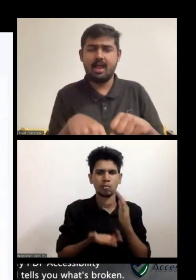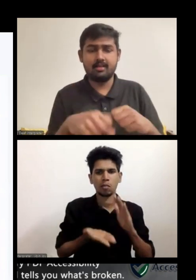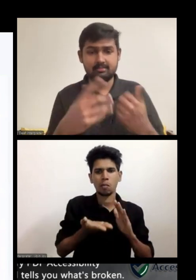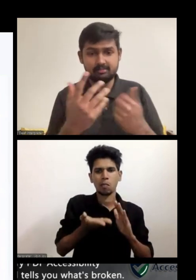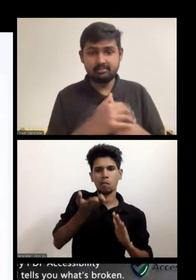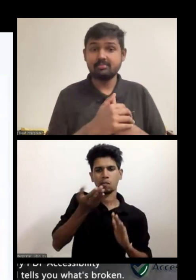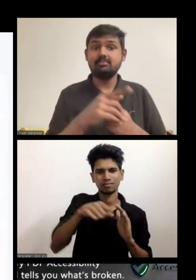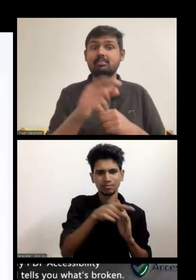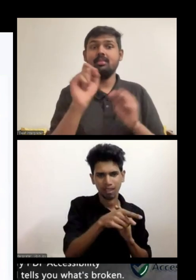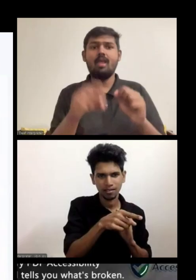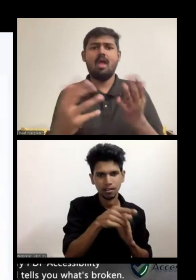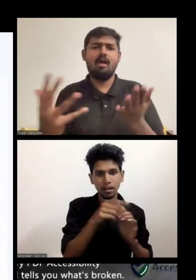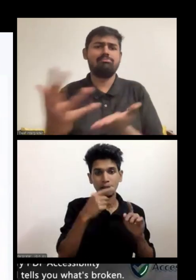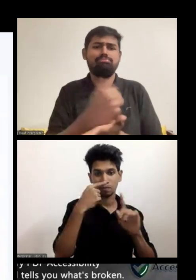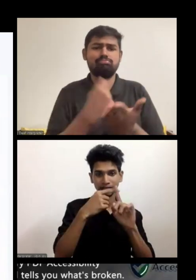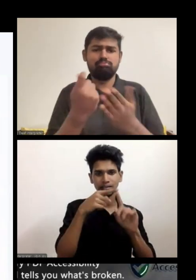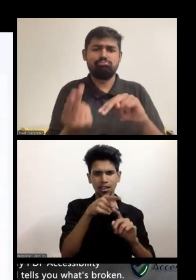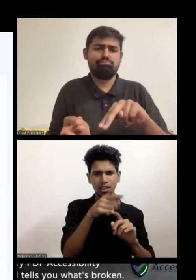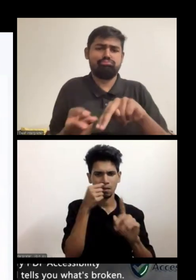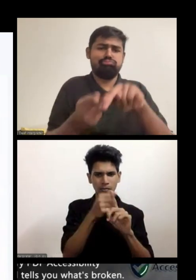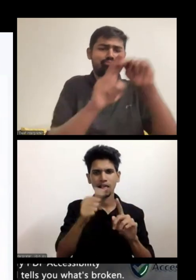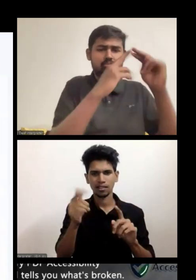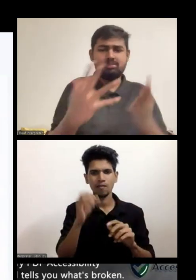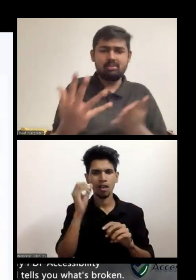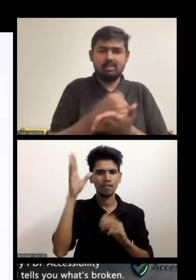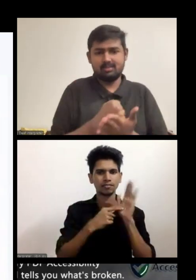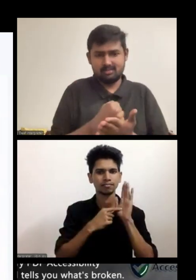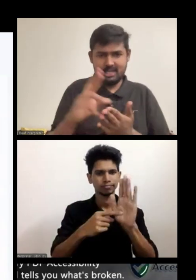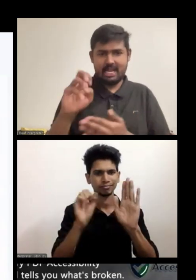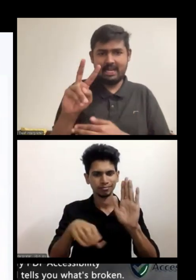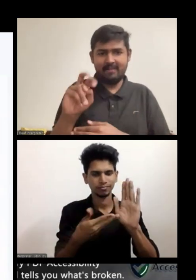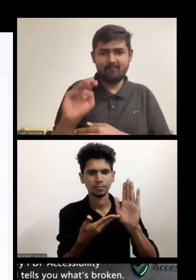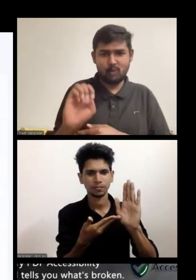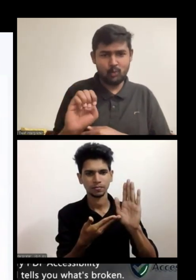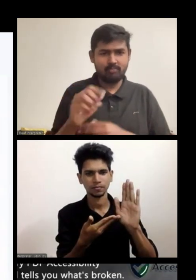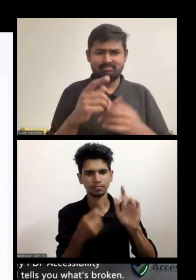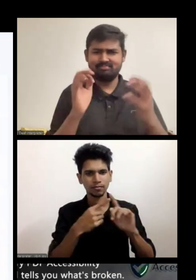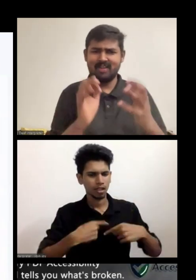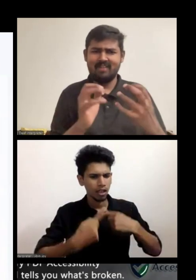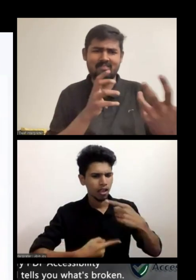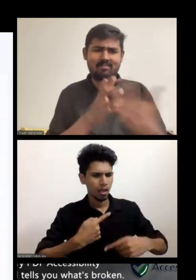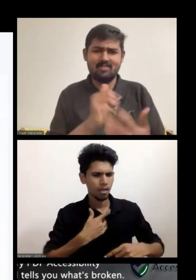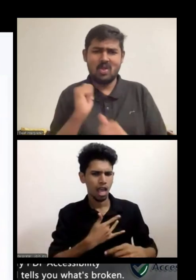should bring accessibility in our routine everything then we should make our lives All the